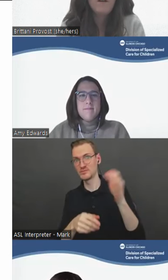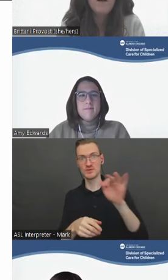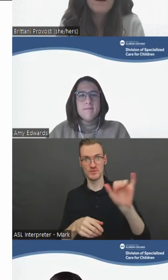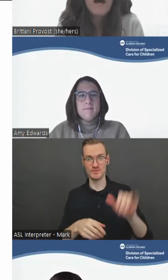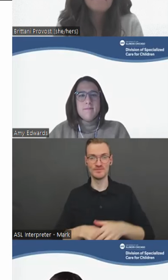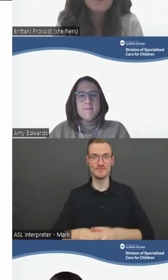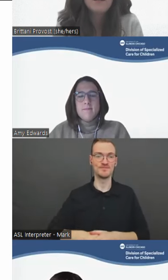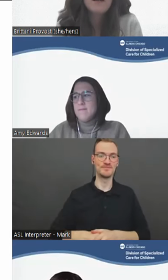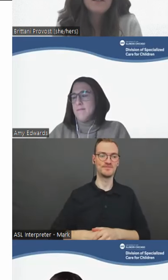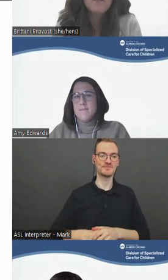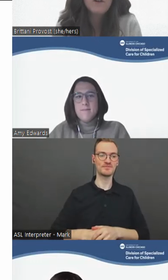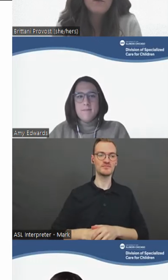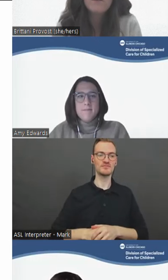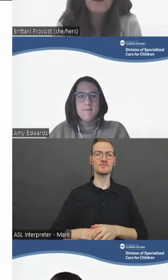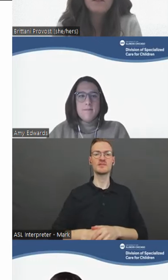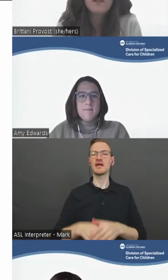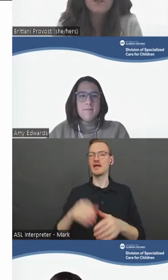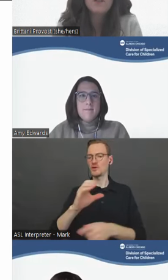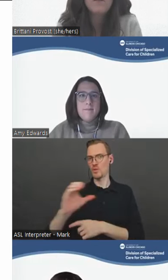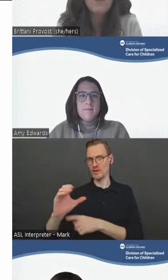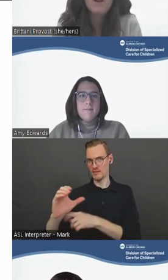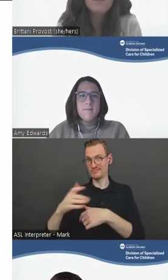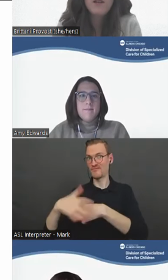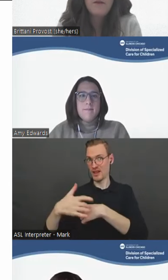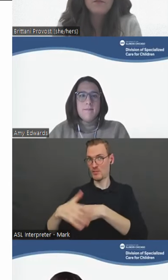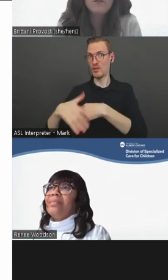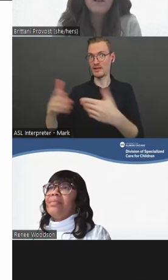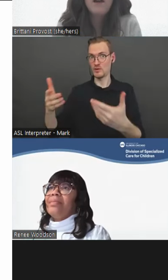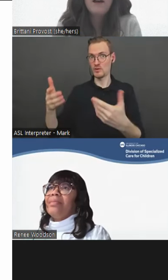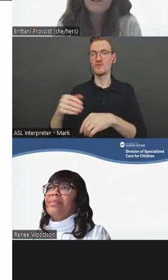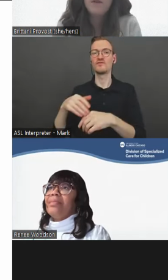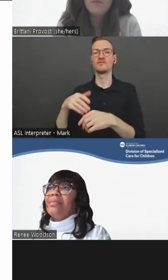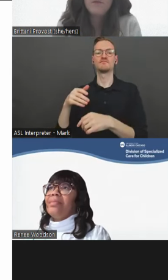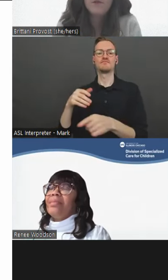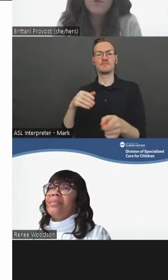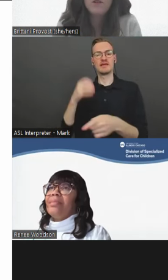Captioning is available for the presentation if you want to use captions at the bottom of your